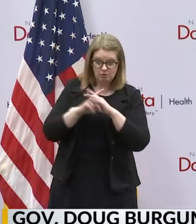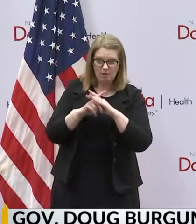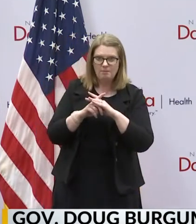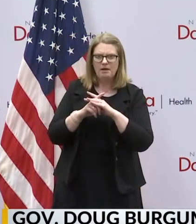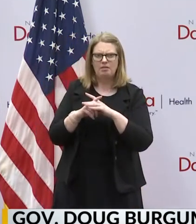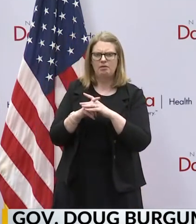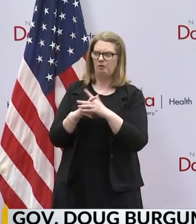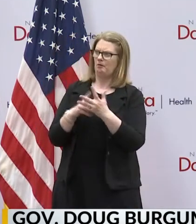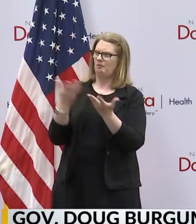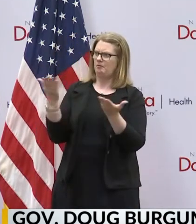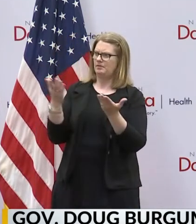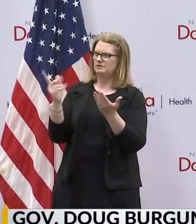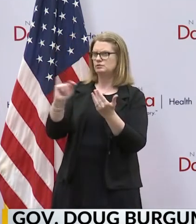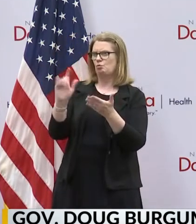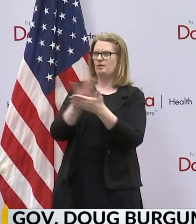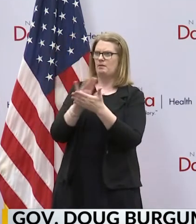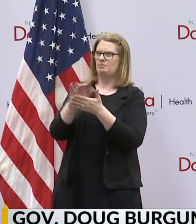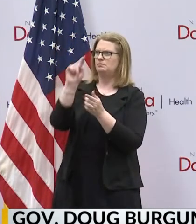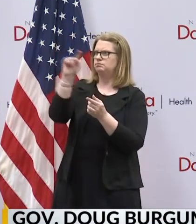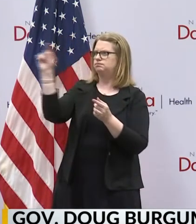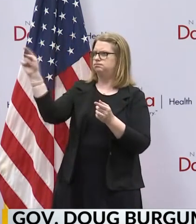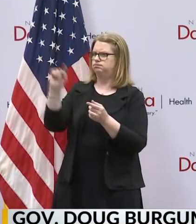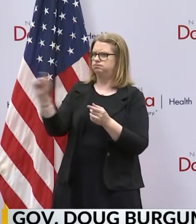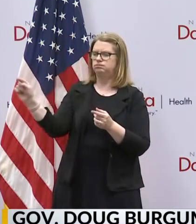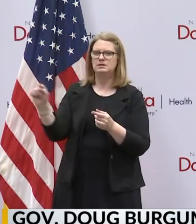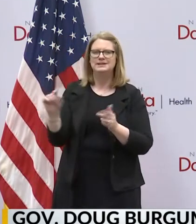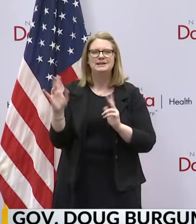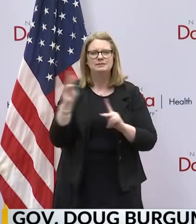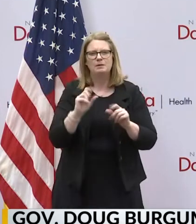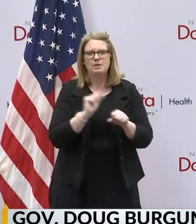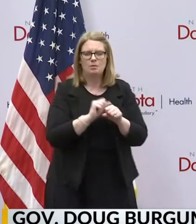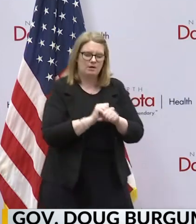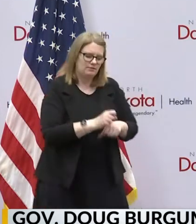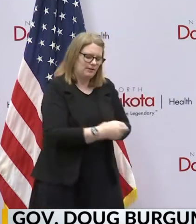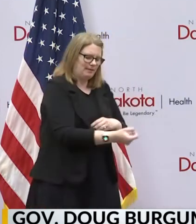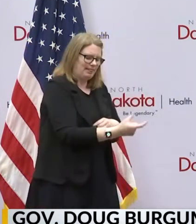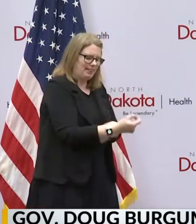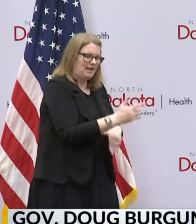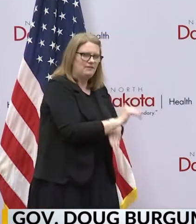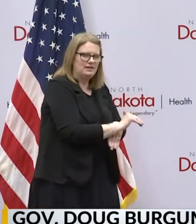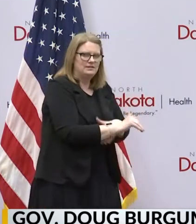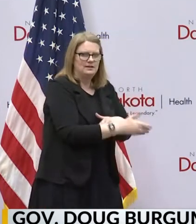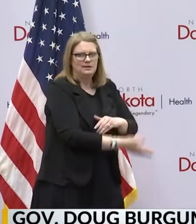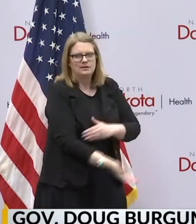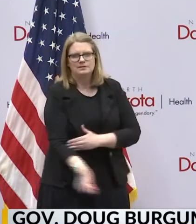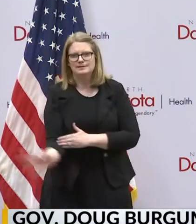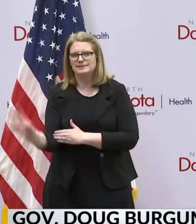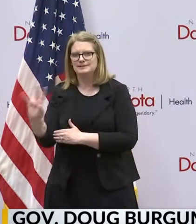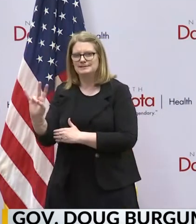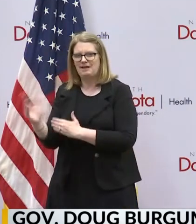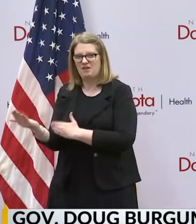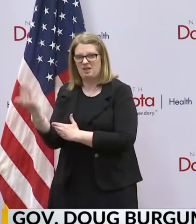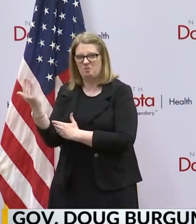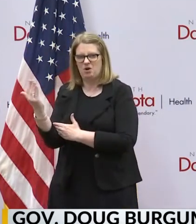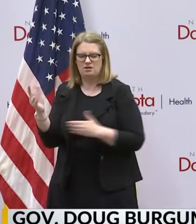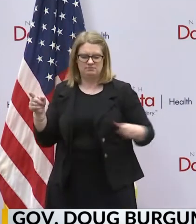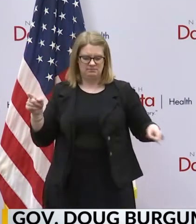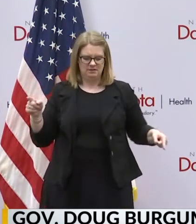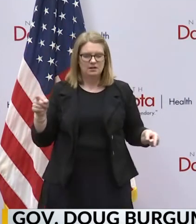ACTUALLY WAS STUFF ON THE SHELF, YOU NEED TO THINK ABOUT THE PEOPLE THAT WERE THERE BETWEEN, YOU KNOW, 11:00 P.M. AND 7:00 A.M. WHO ARE RESTOCK BEING